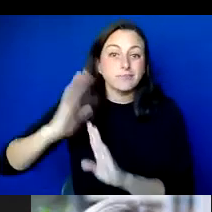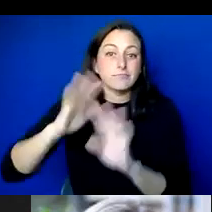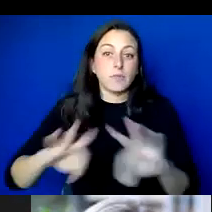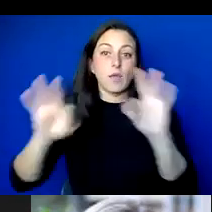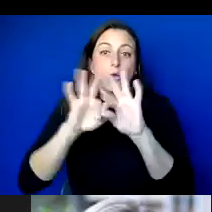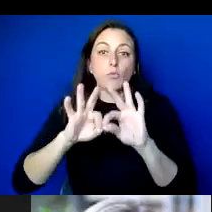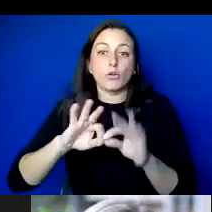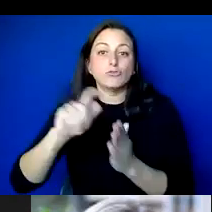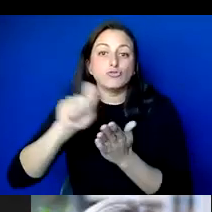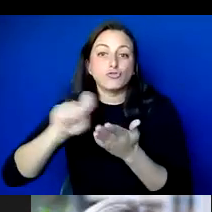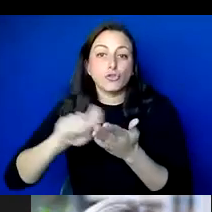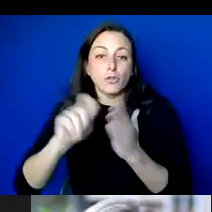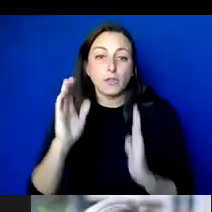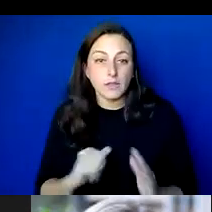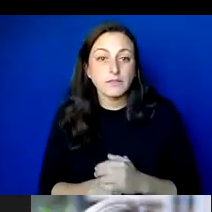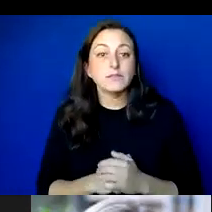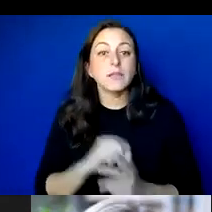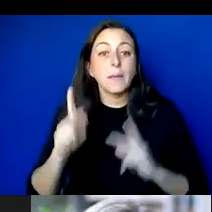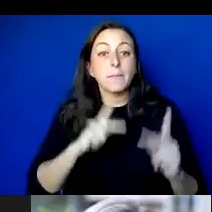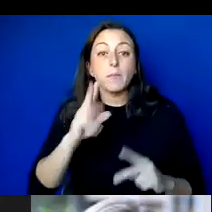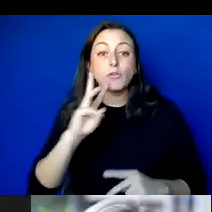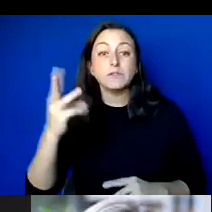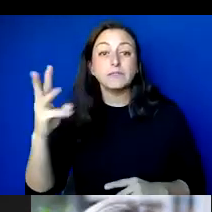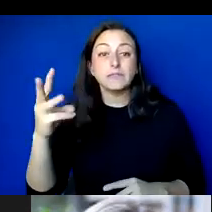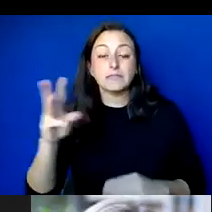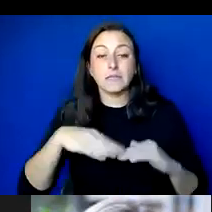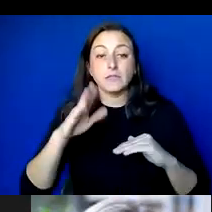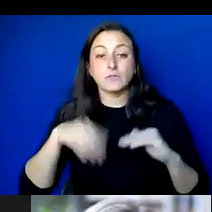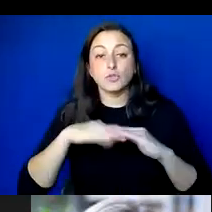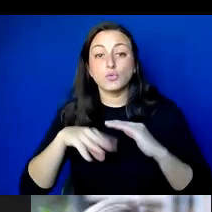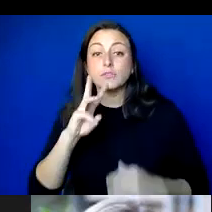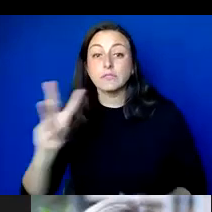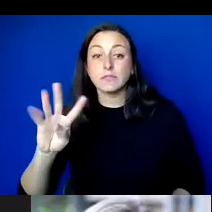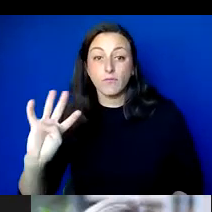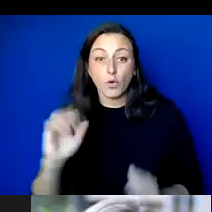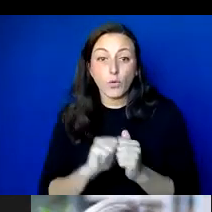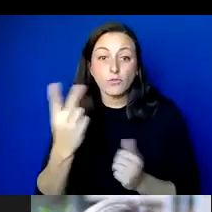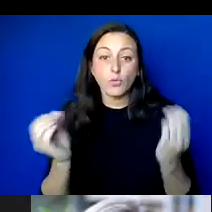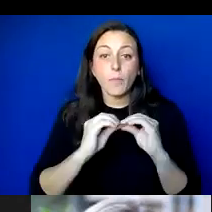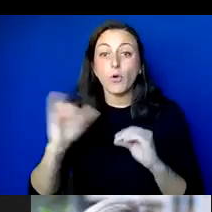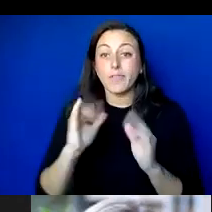to 64 with two or more high-risk conditions, those conditions include Coloradans with cancer - either